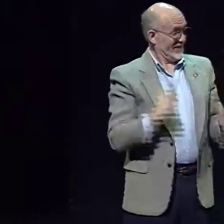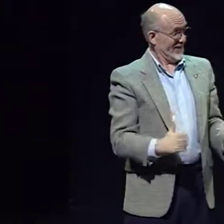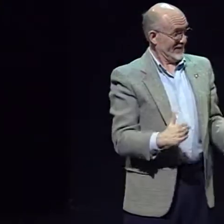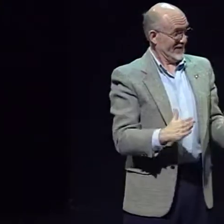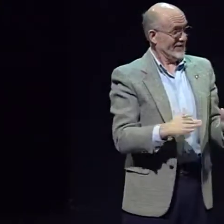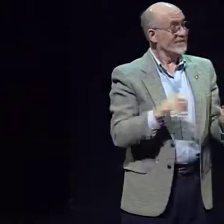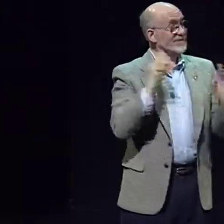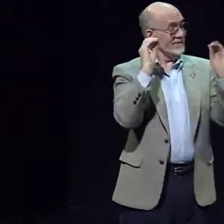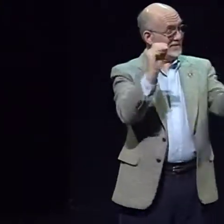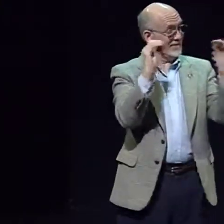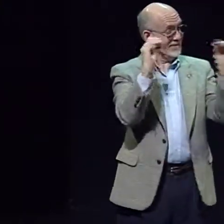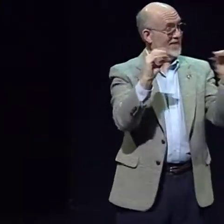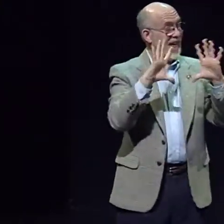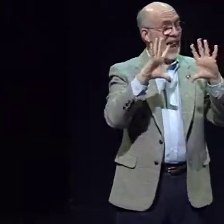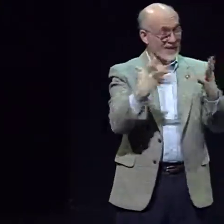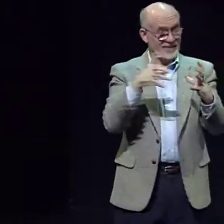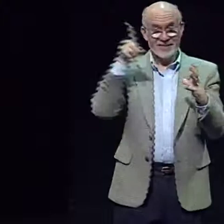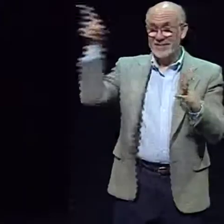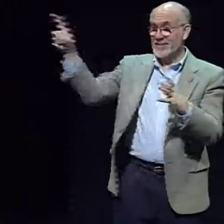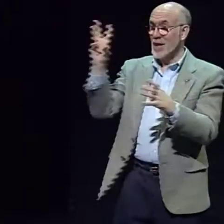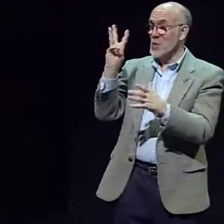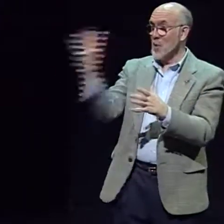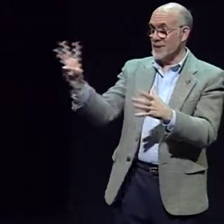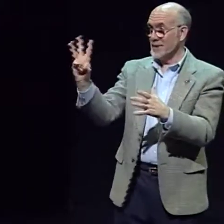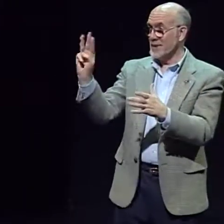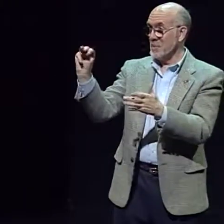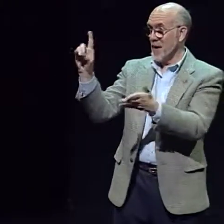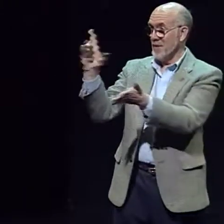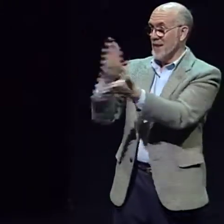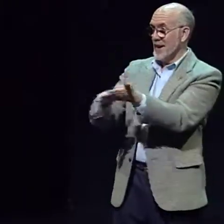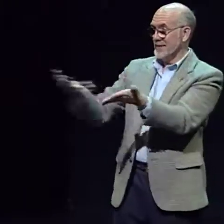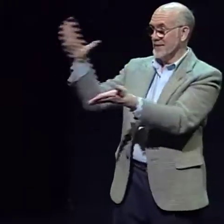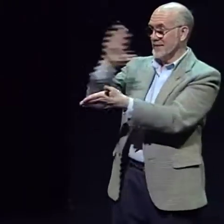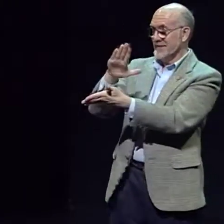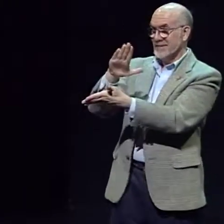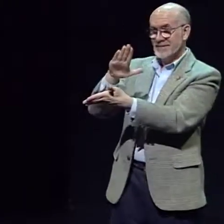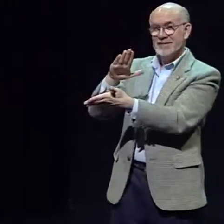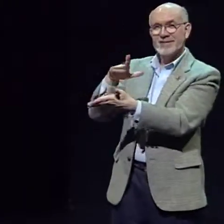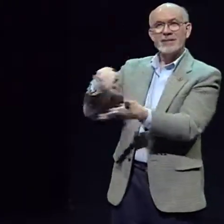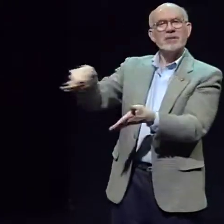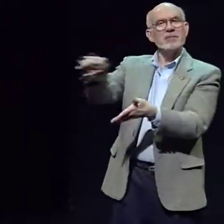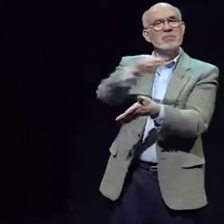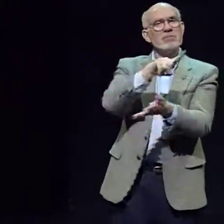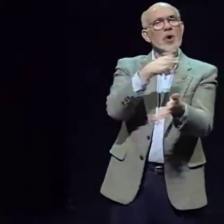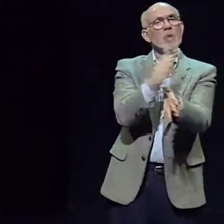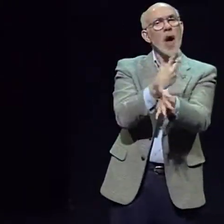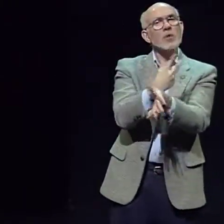THERE WAS A TIME WHEN I WAS A PROFESSOR TEACHING AT THE WESTERN MARYLAND COLLEGE.